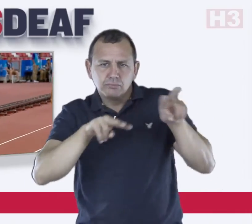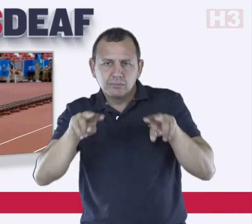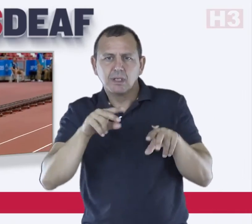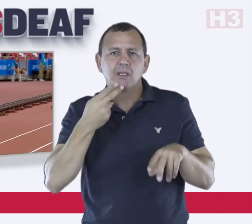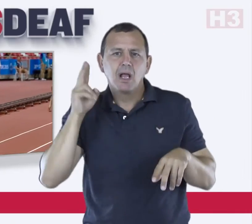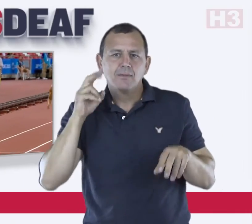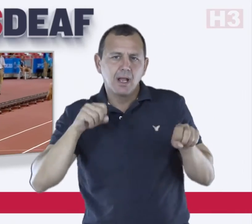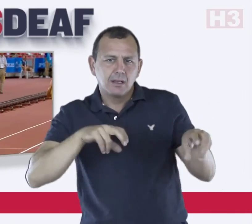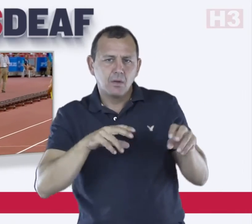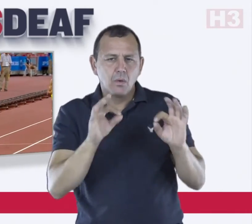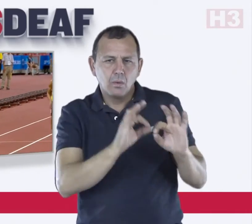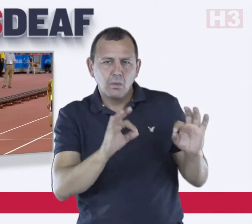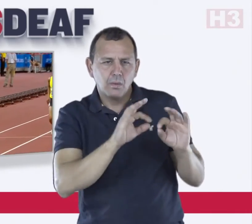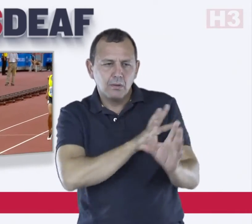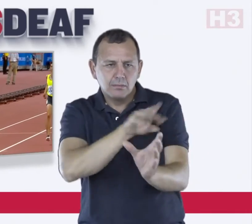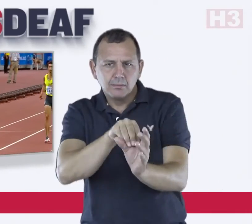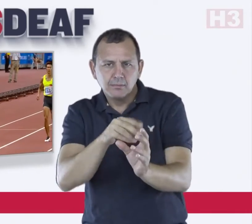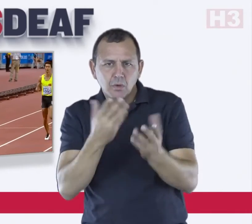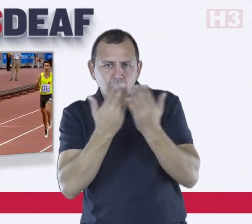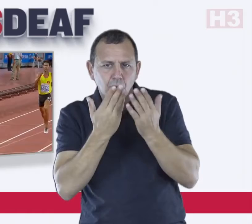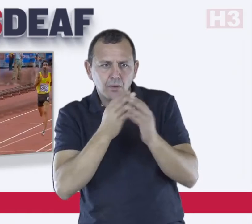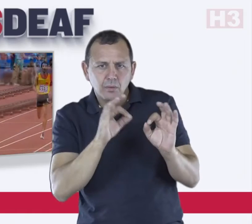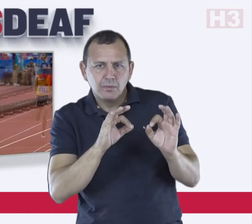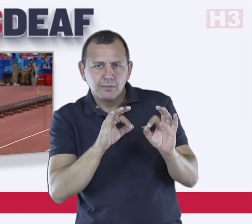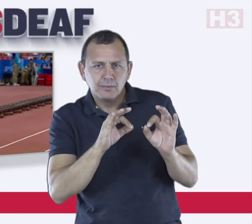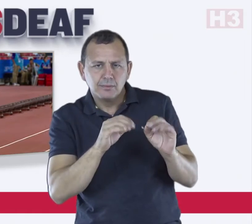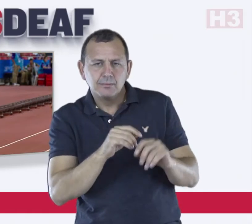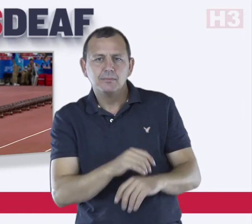to evaluate athletes who were not in school.